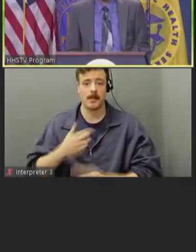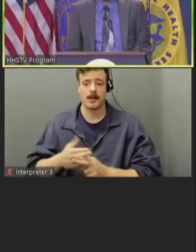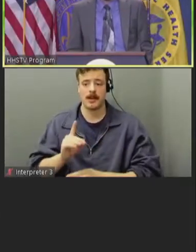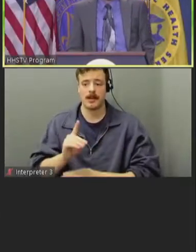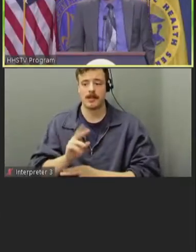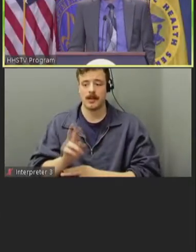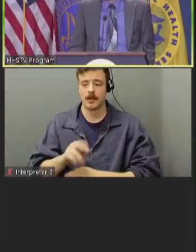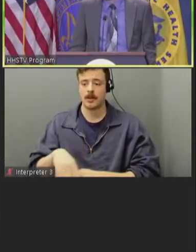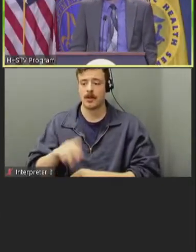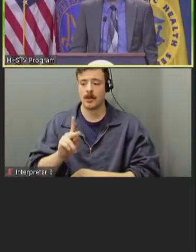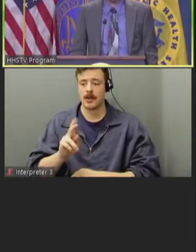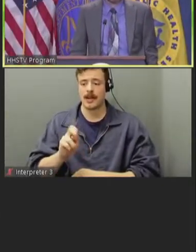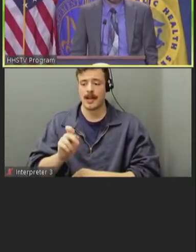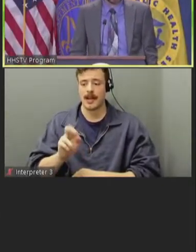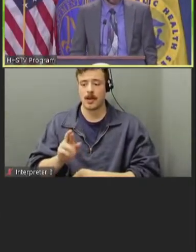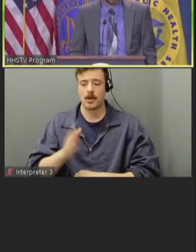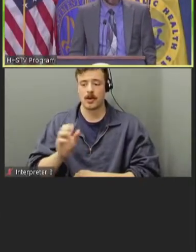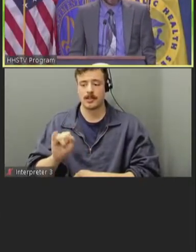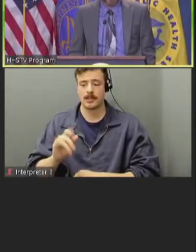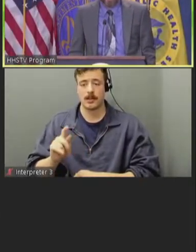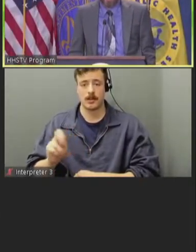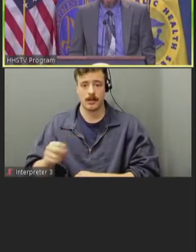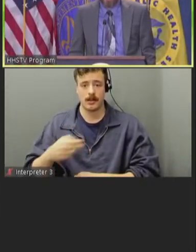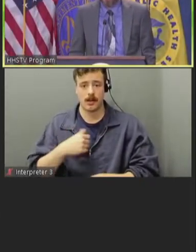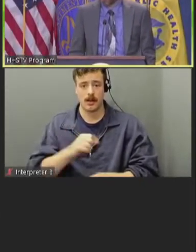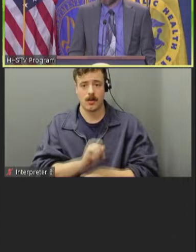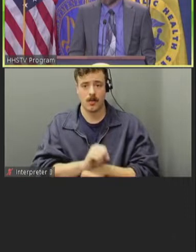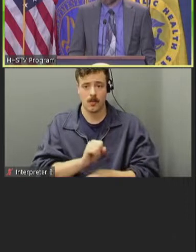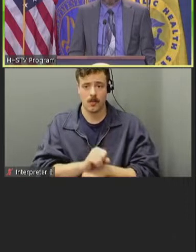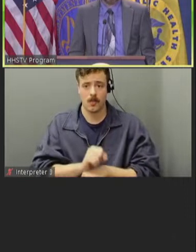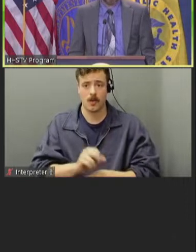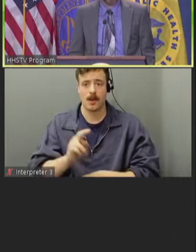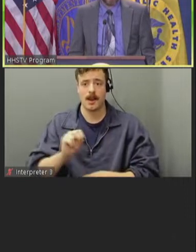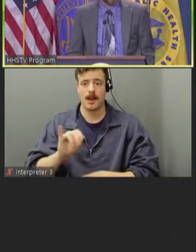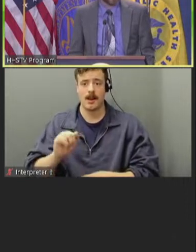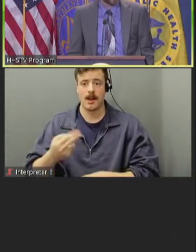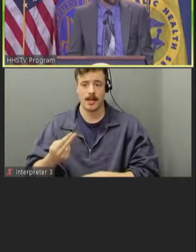I work at the National Institute for Allergy and Infectious Diseases at the NIH, and that's where